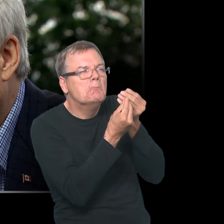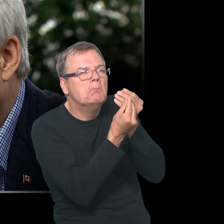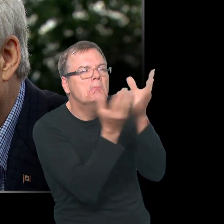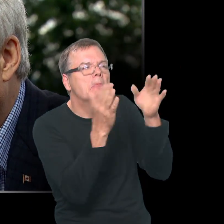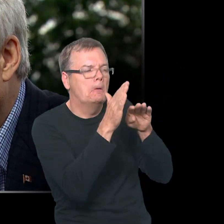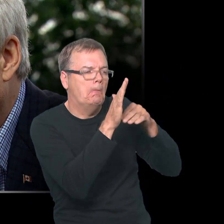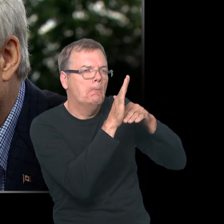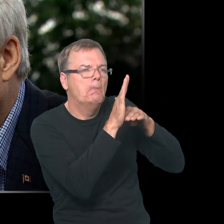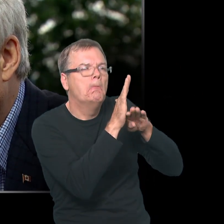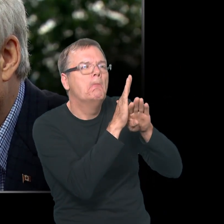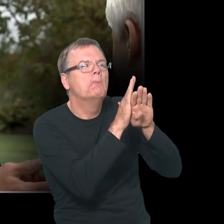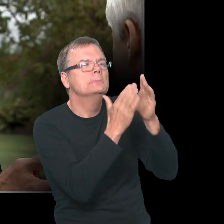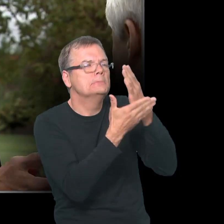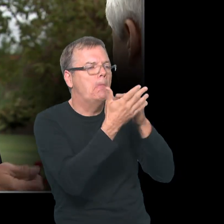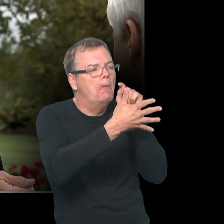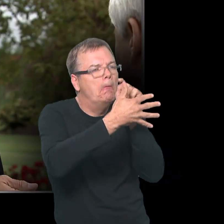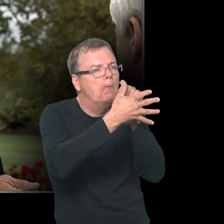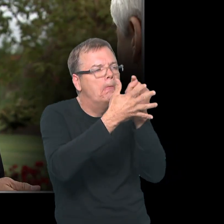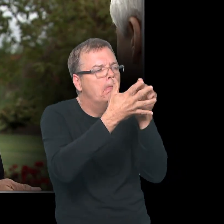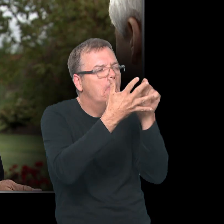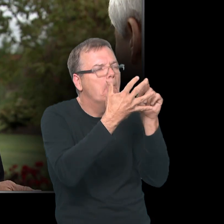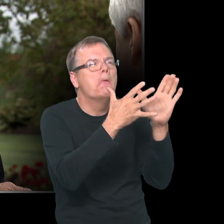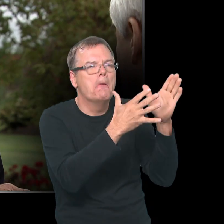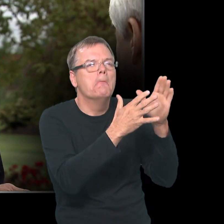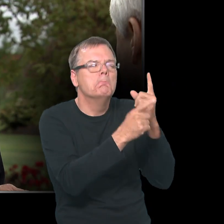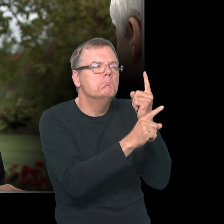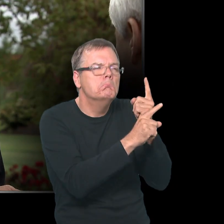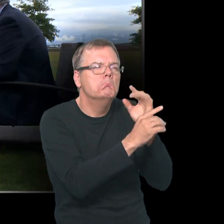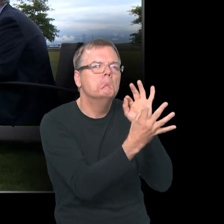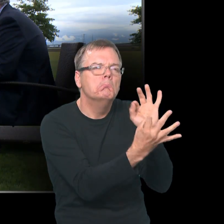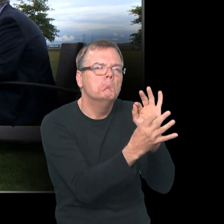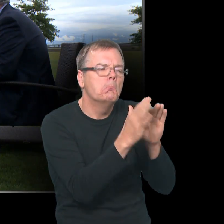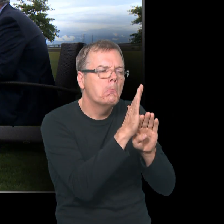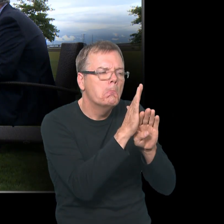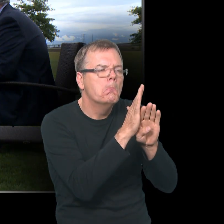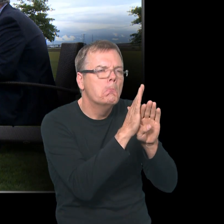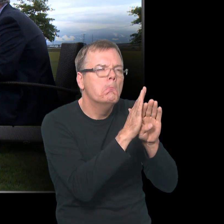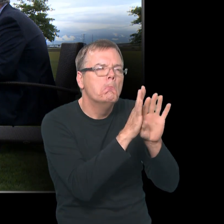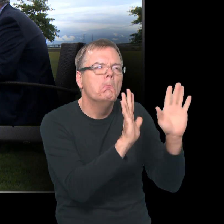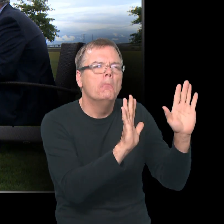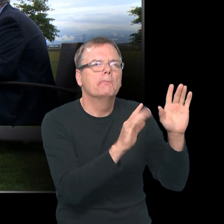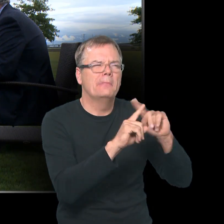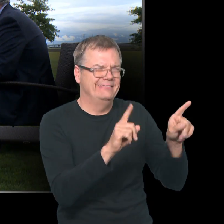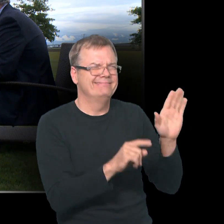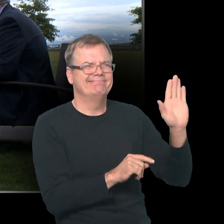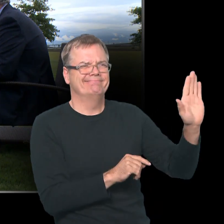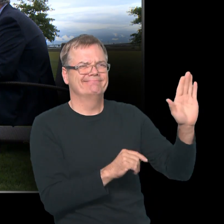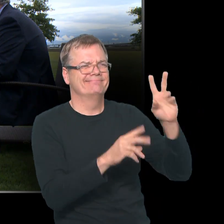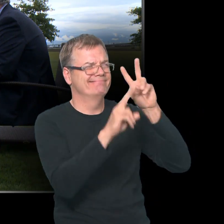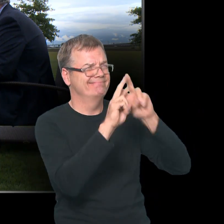just announced, but you say we're coming out of it and indicators suggest that.